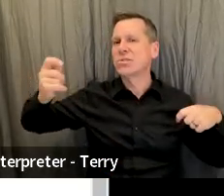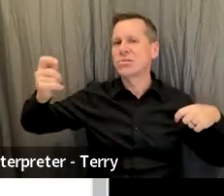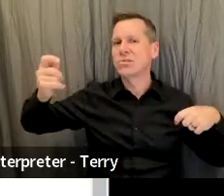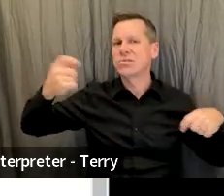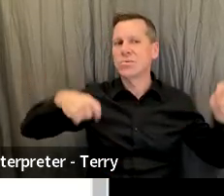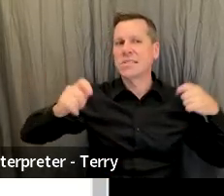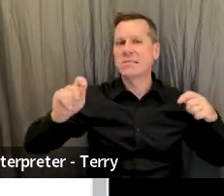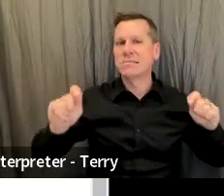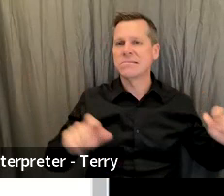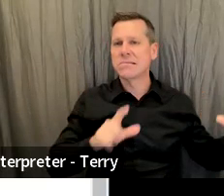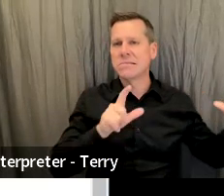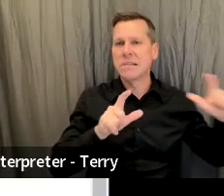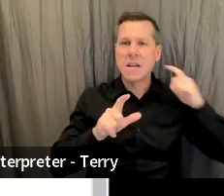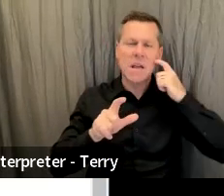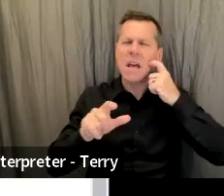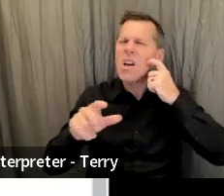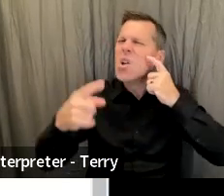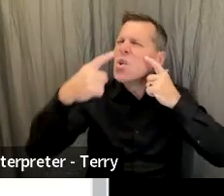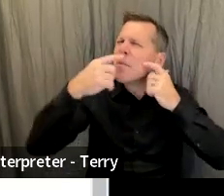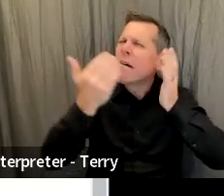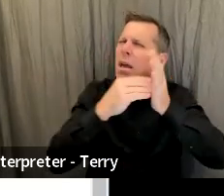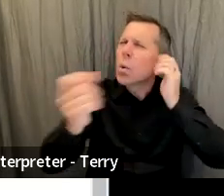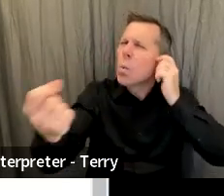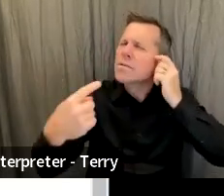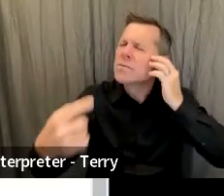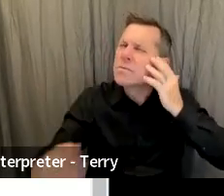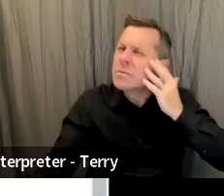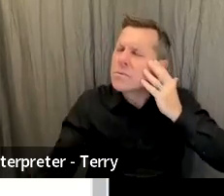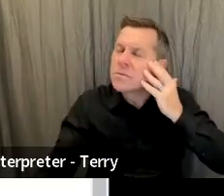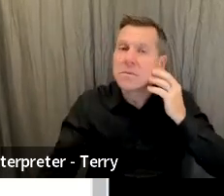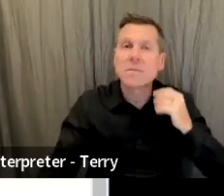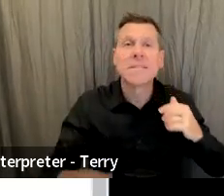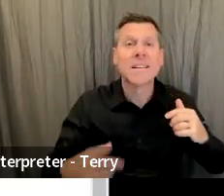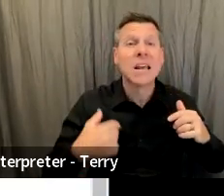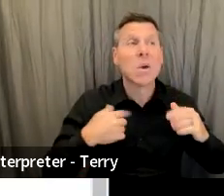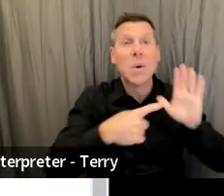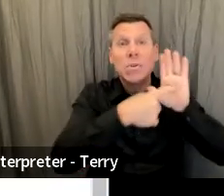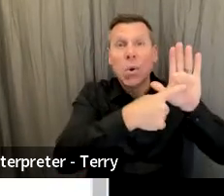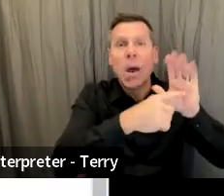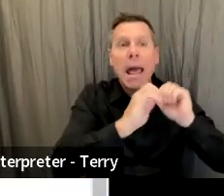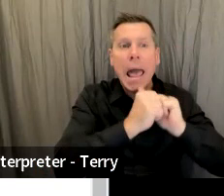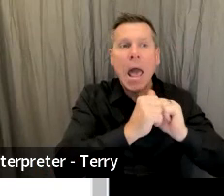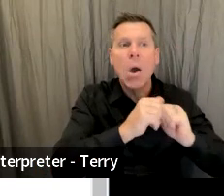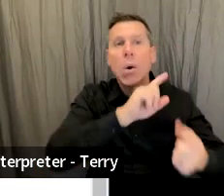and then Sylvester, can you please repeat your question? We were very quickly shown how to go to the faculty